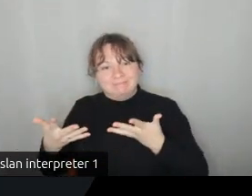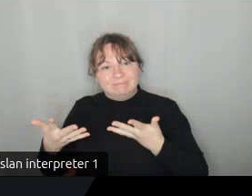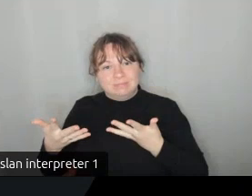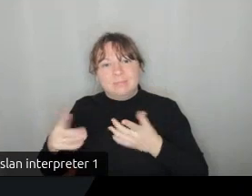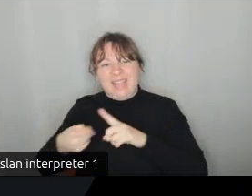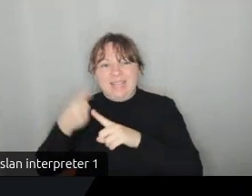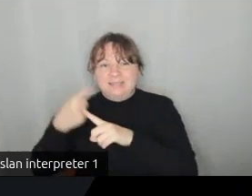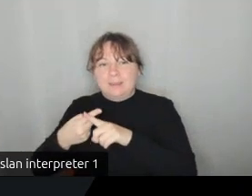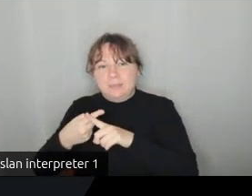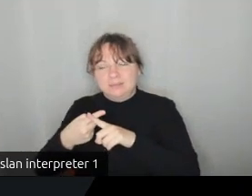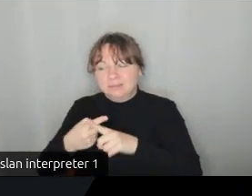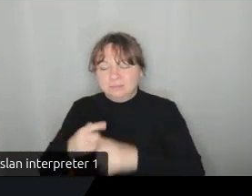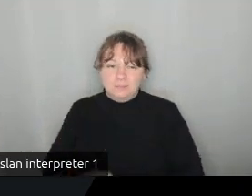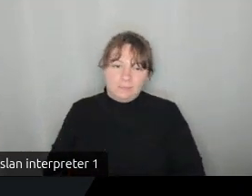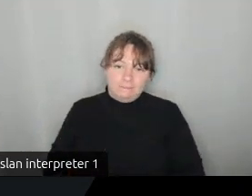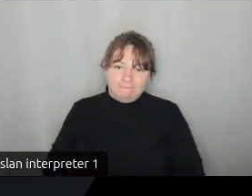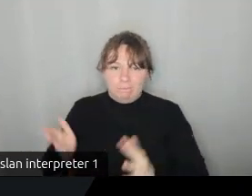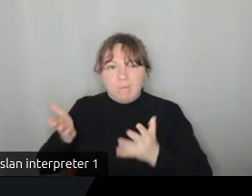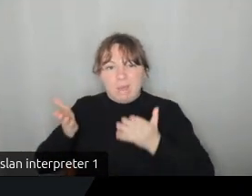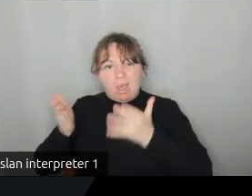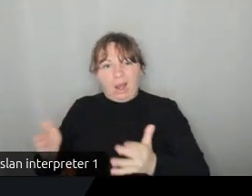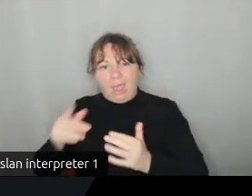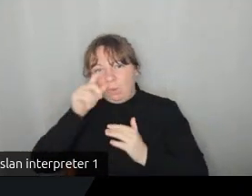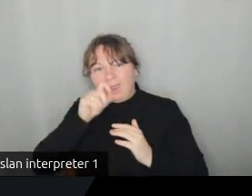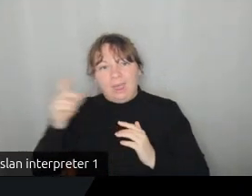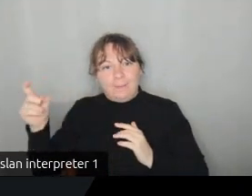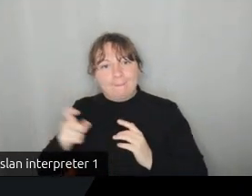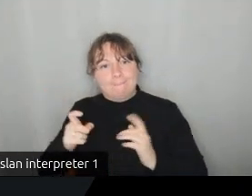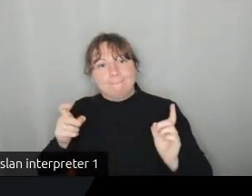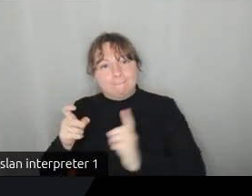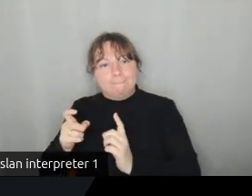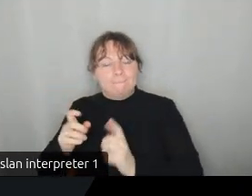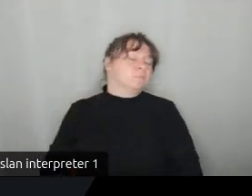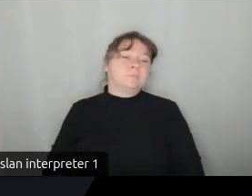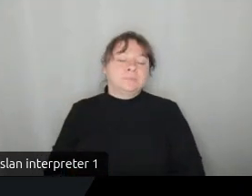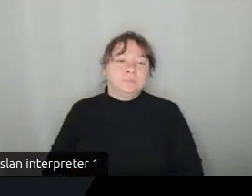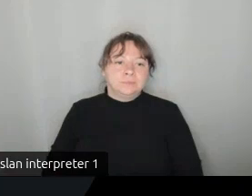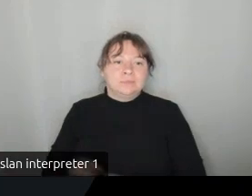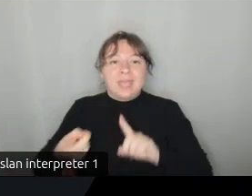Now, these are some more exceptions here. Um, exception F is not that common,